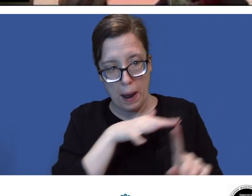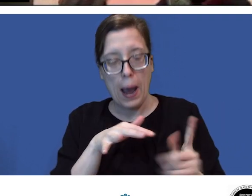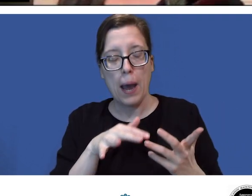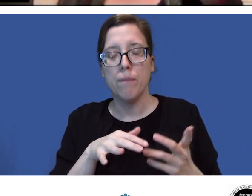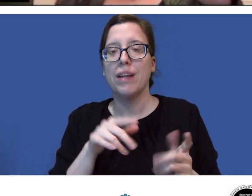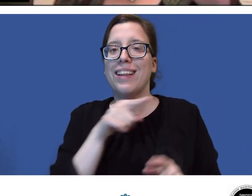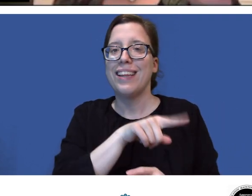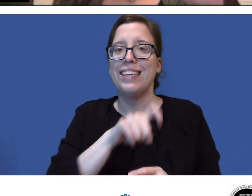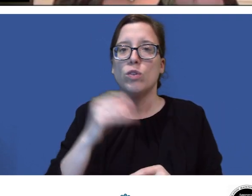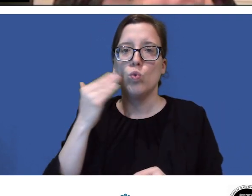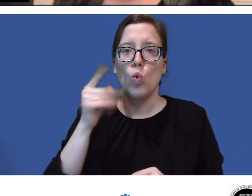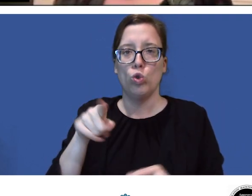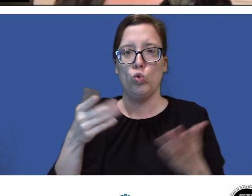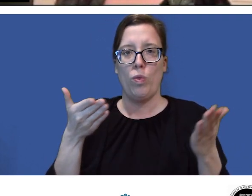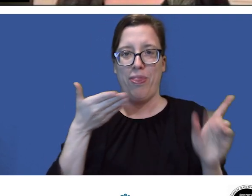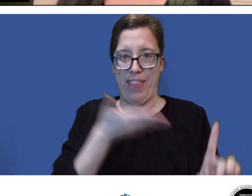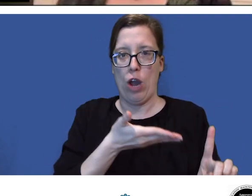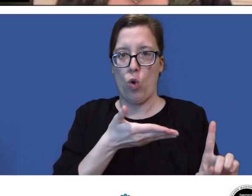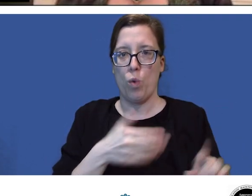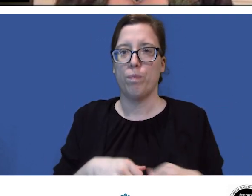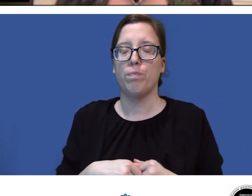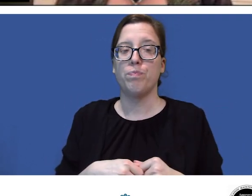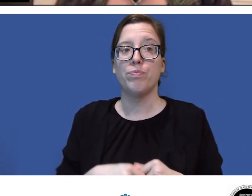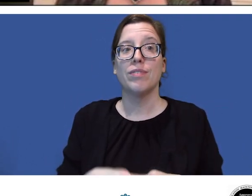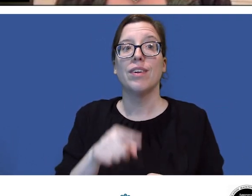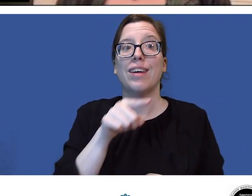So they need...the kiddo needs to know when you're there.